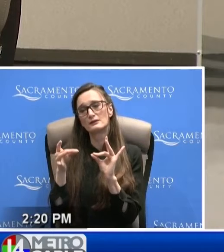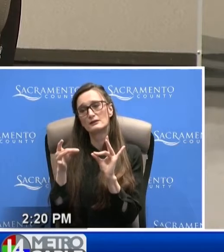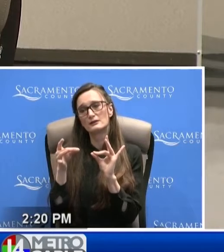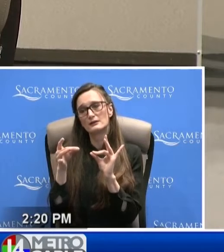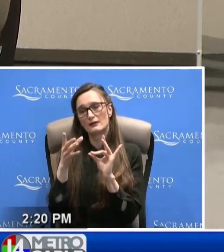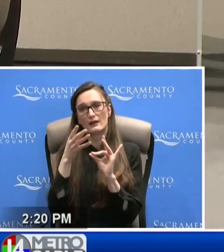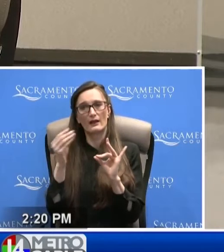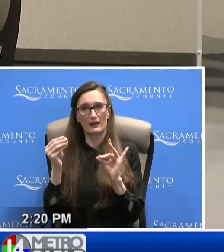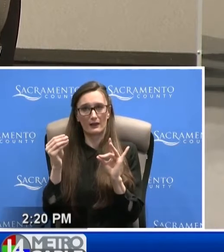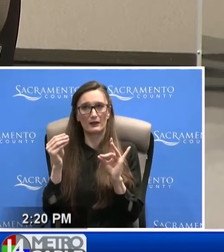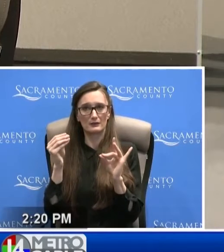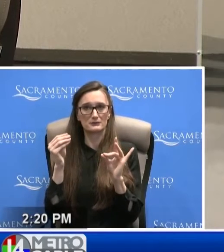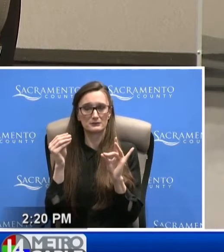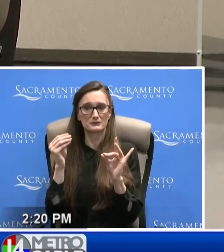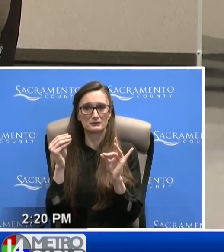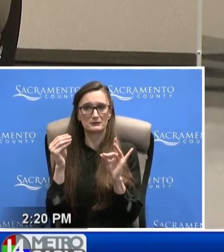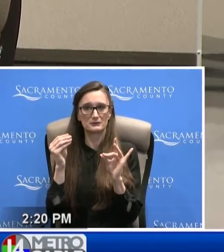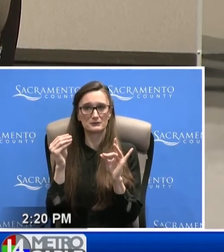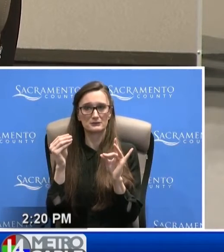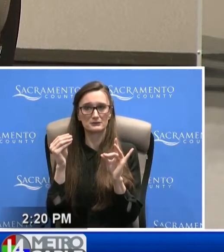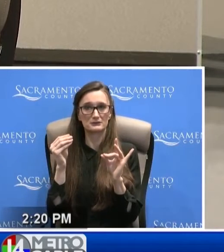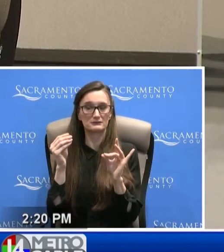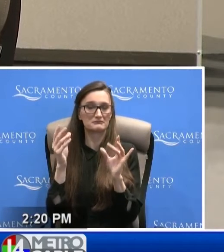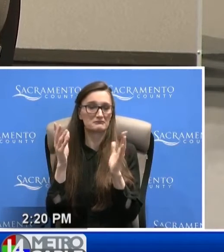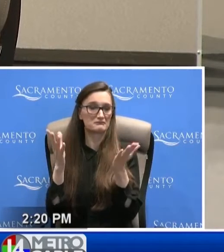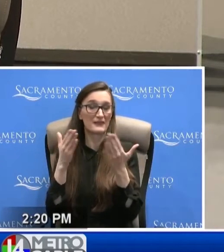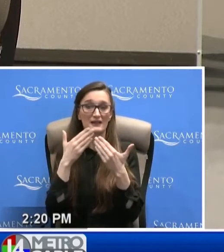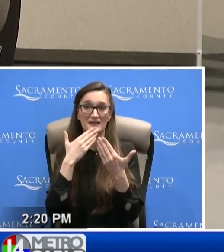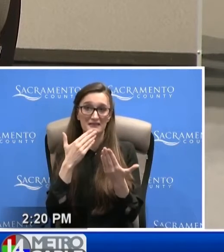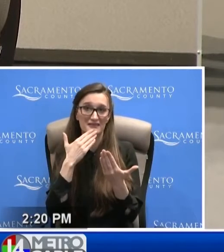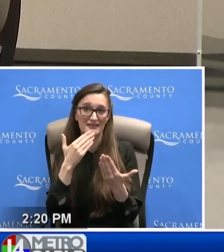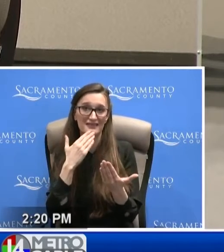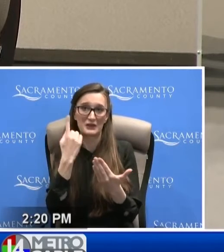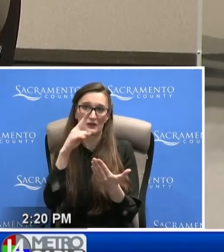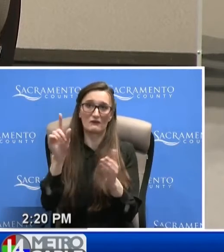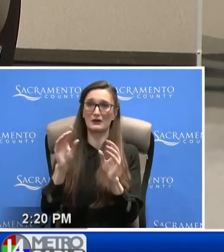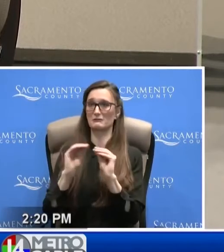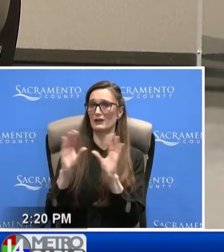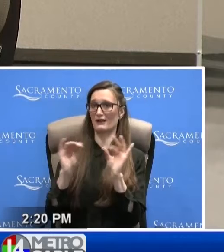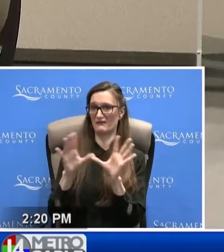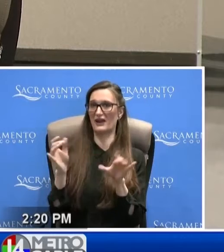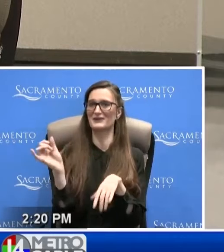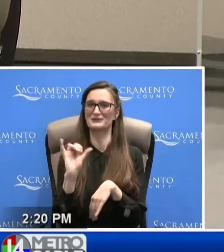And and so with that, I thank you for clarifying your thoughts on that, Doug.